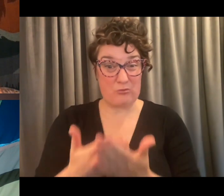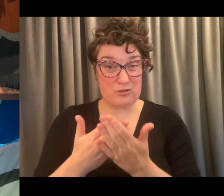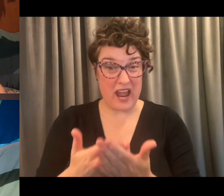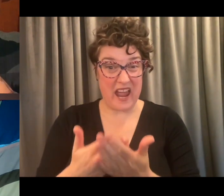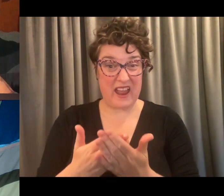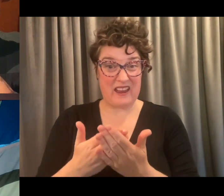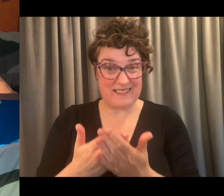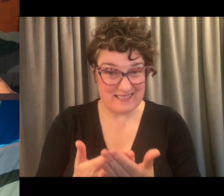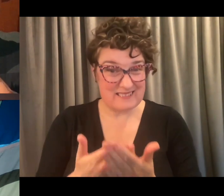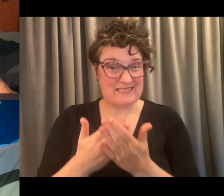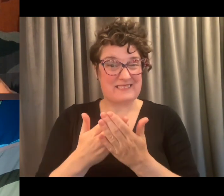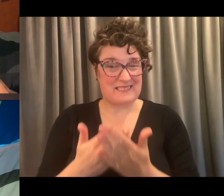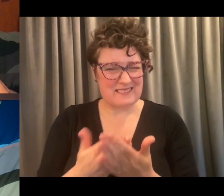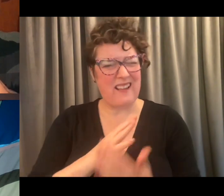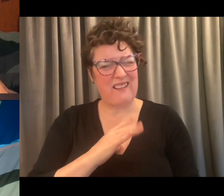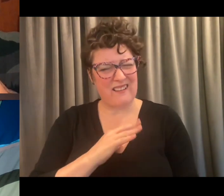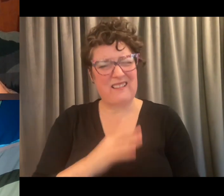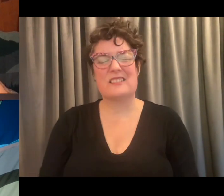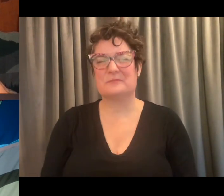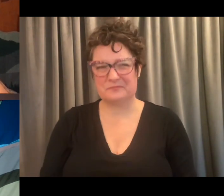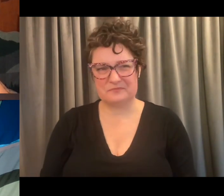Rebekah: Well, the other, the other, um, thing that we have